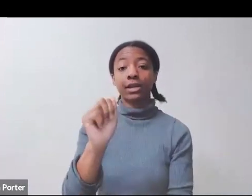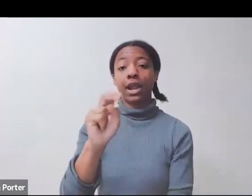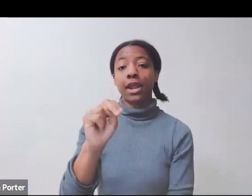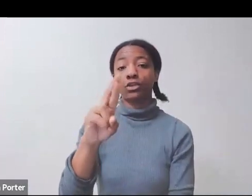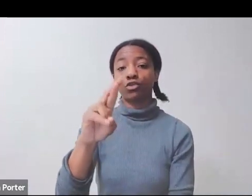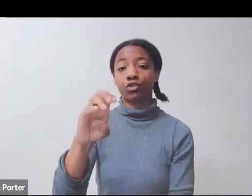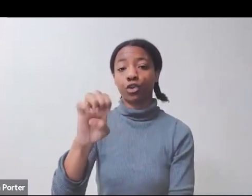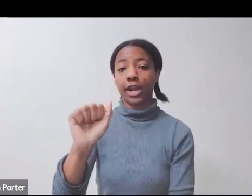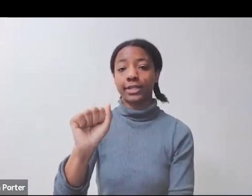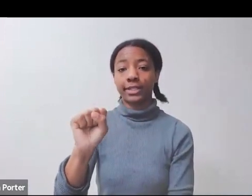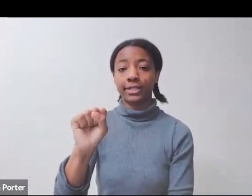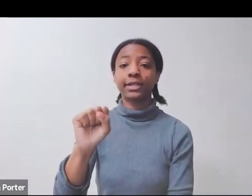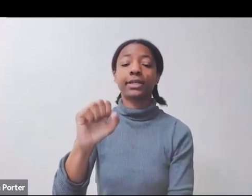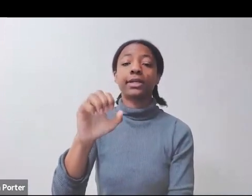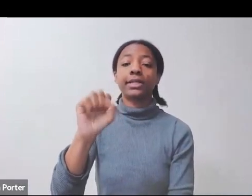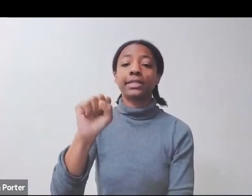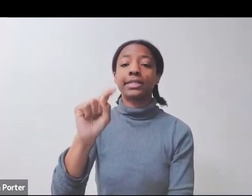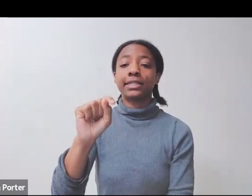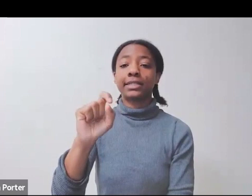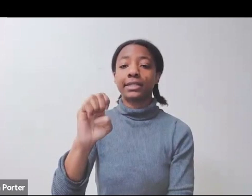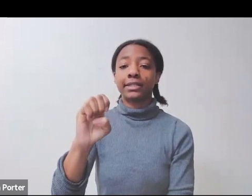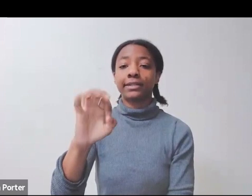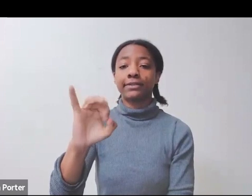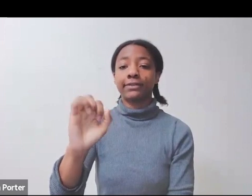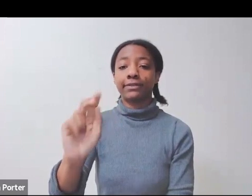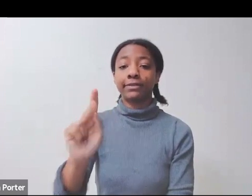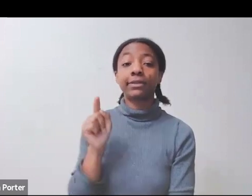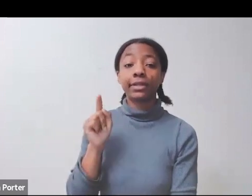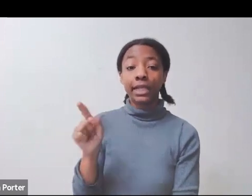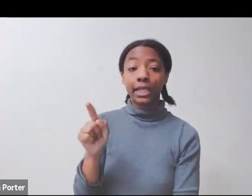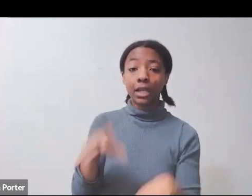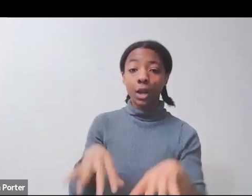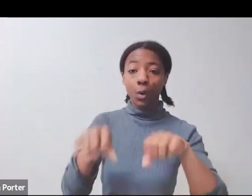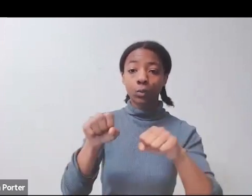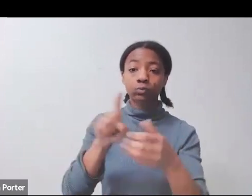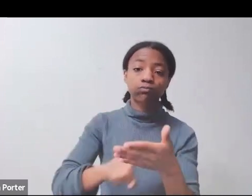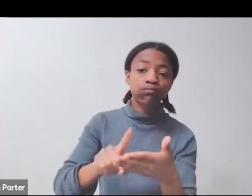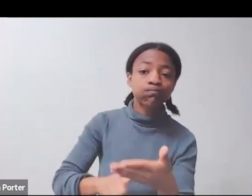Las Vegas. He does evidence-based studies to figure out what are going to be the best commands to do something.